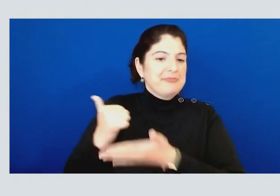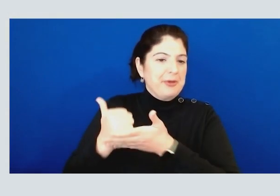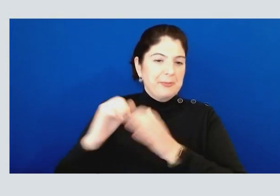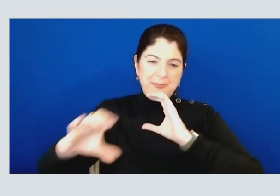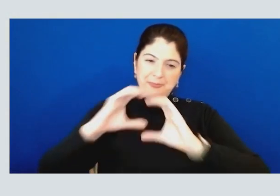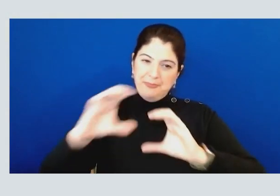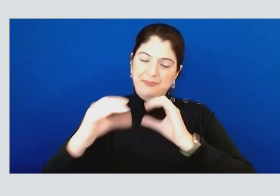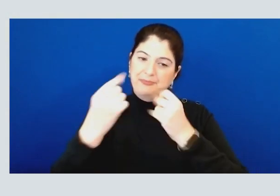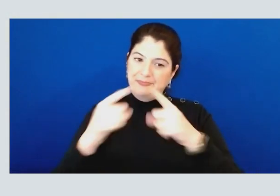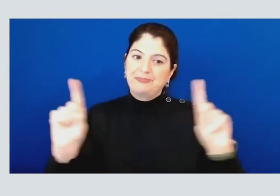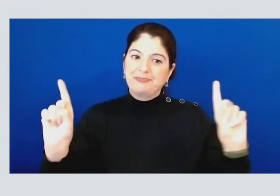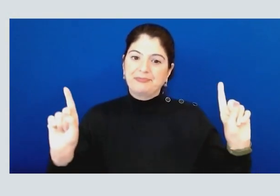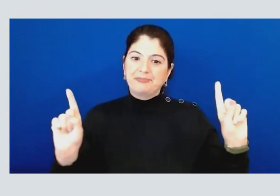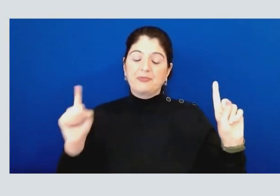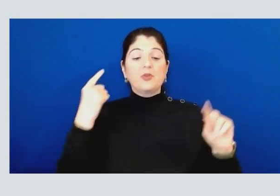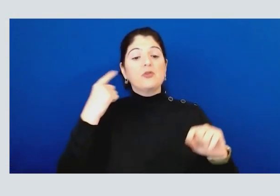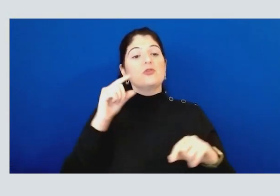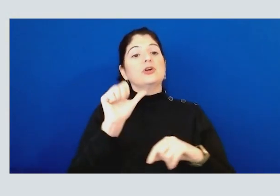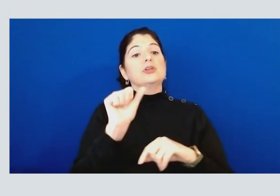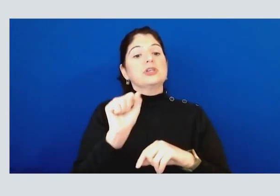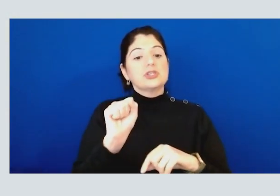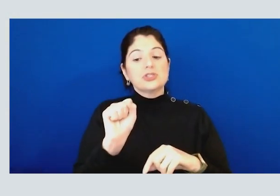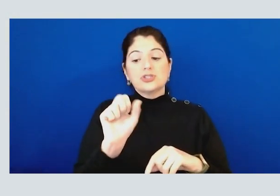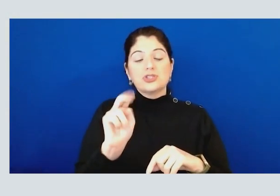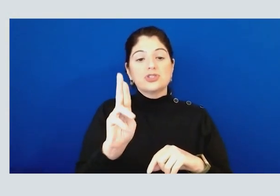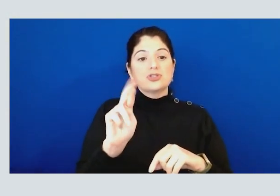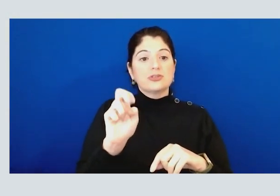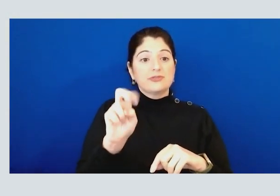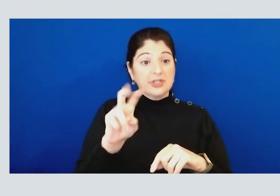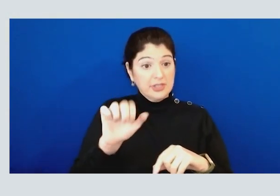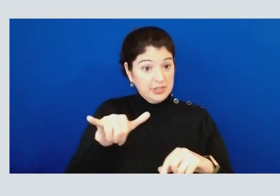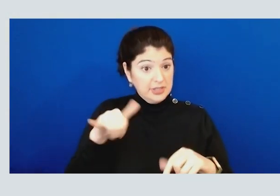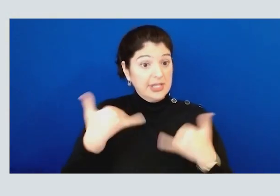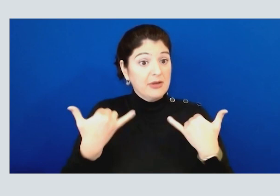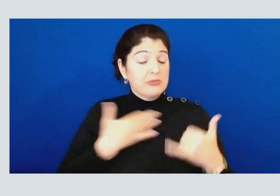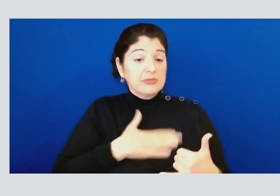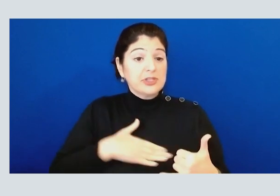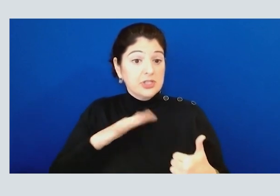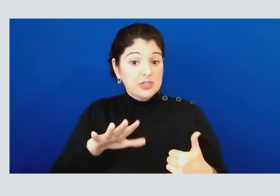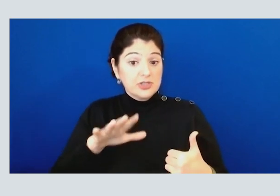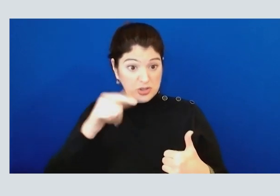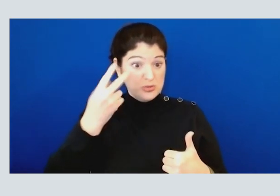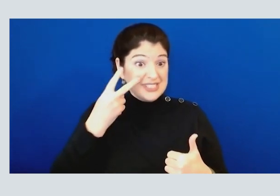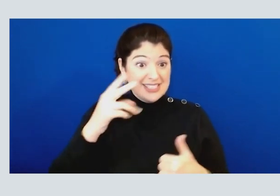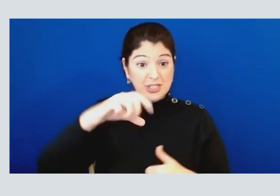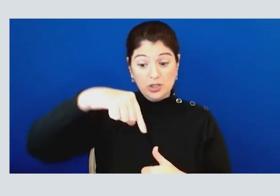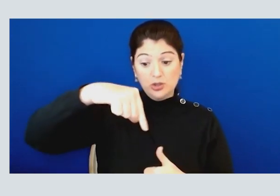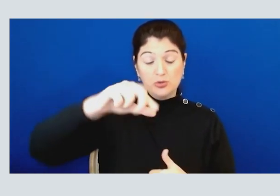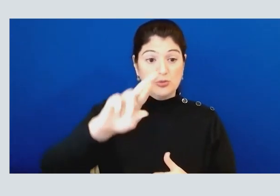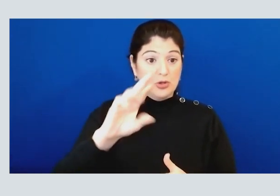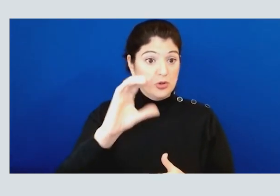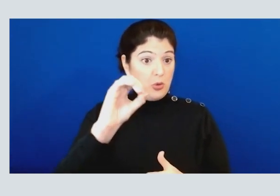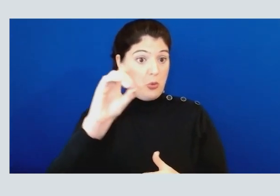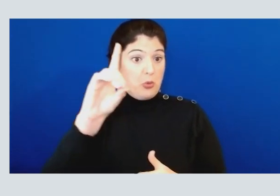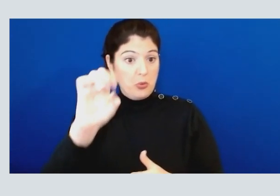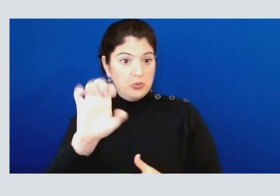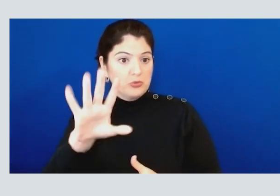For the survey, please take a moment to scan the QR code on the screen. We will also put that link on the chat if you prefer to do that.